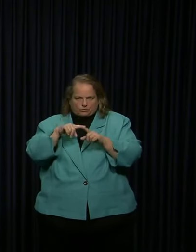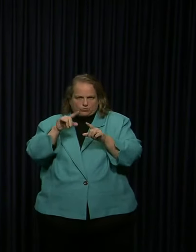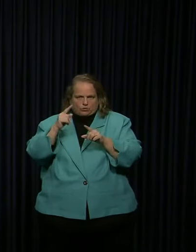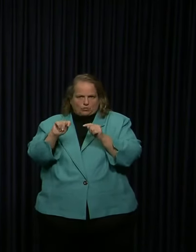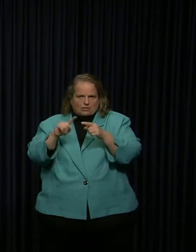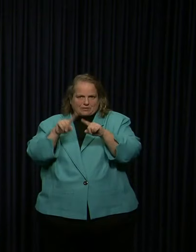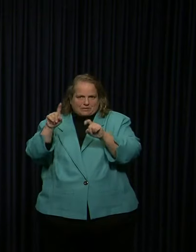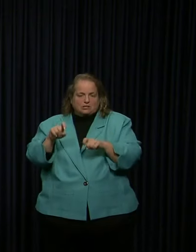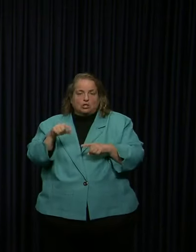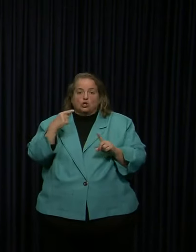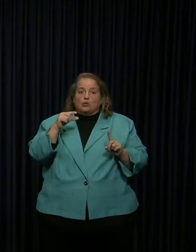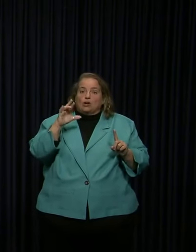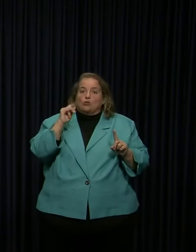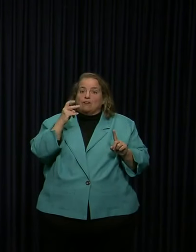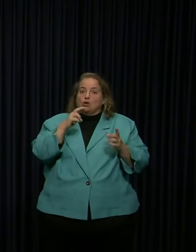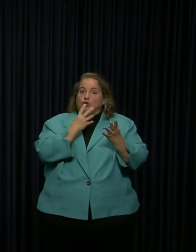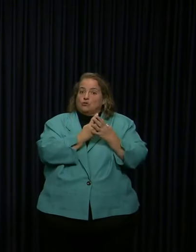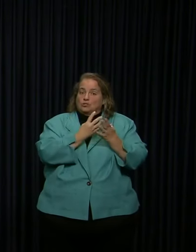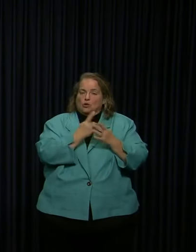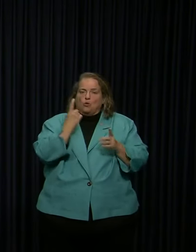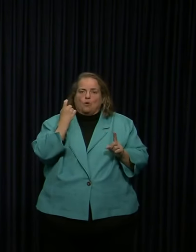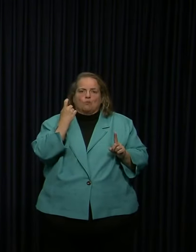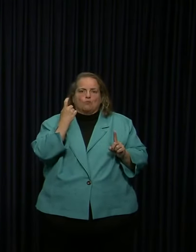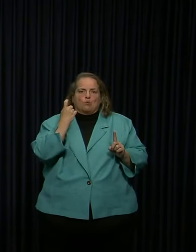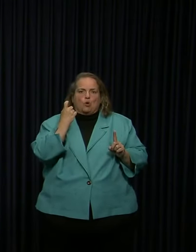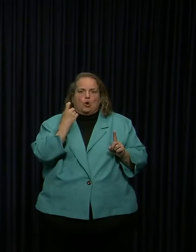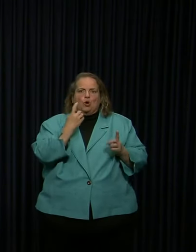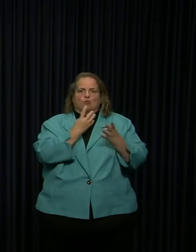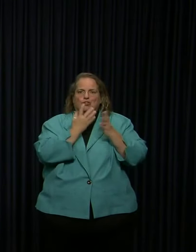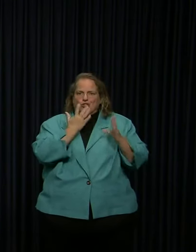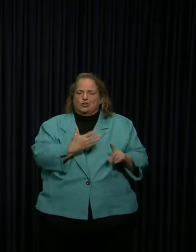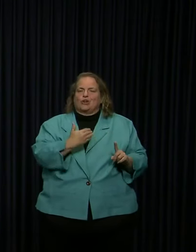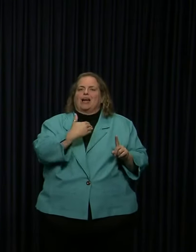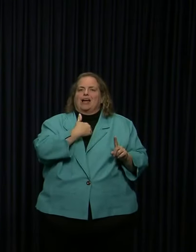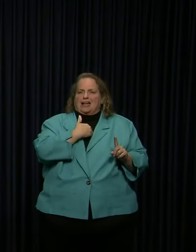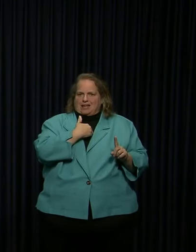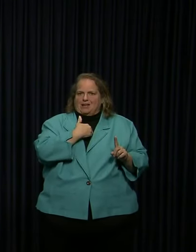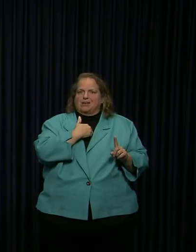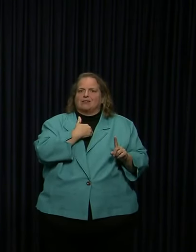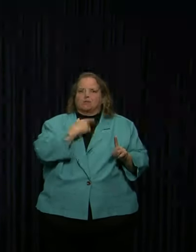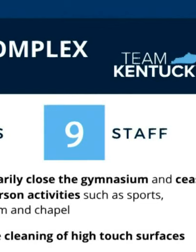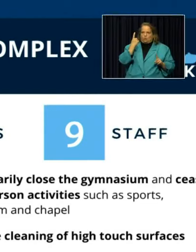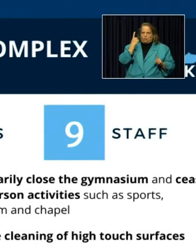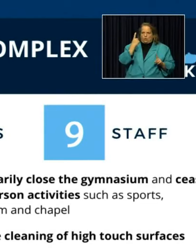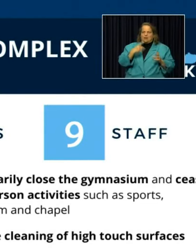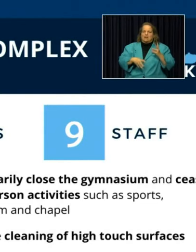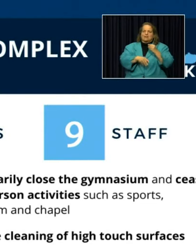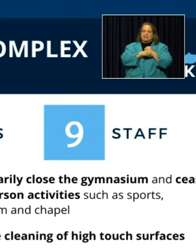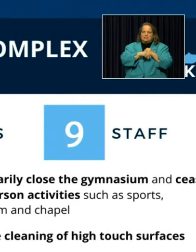IS EXPERIENCING THE SAME THING THAT WE ARE, AND WE'RE ALL WORKING COLLABORATIVELY AS